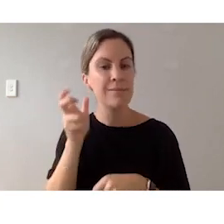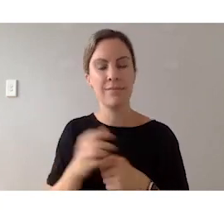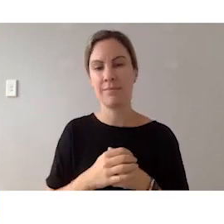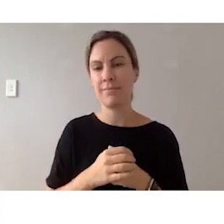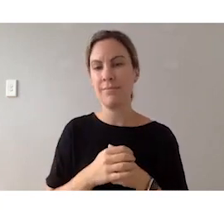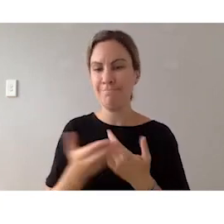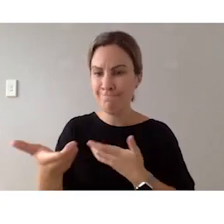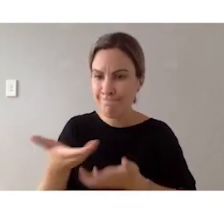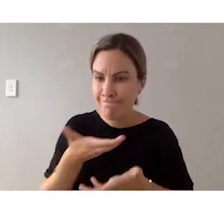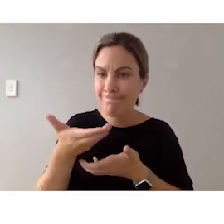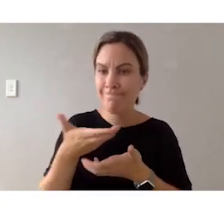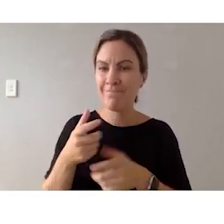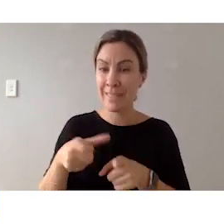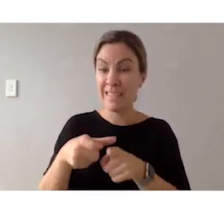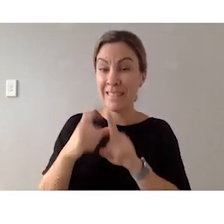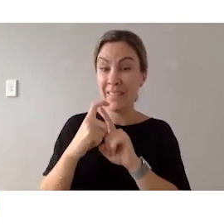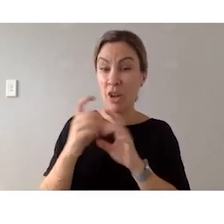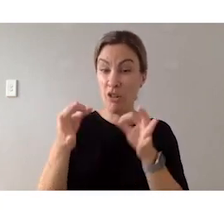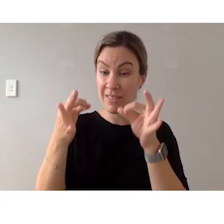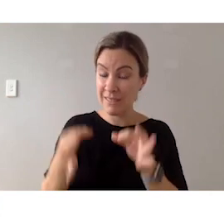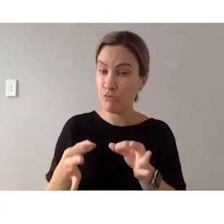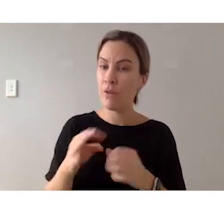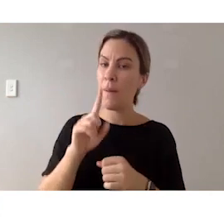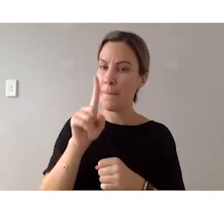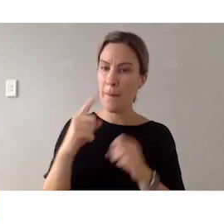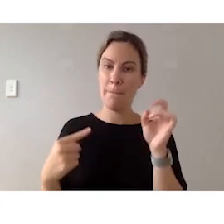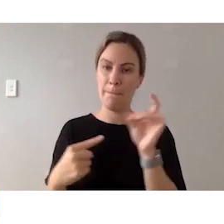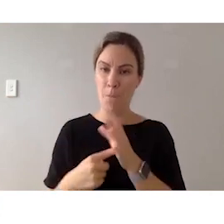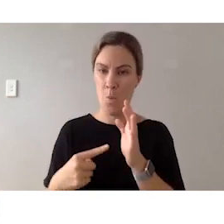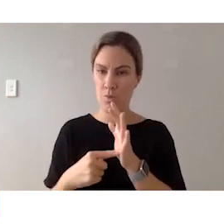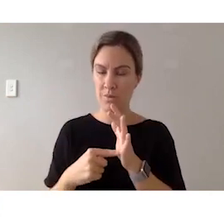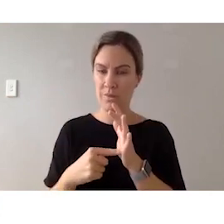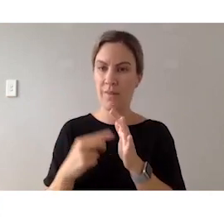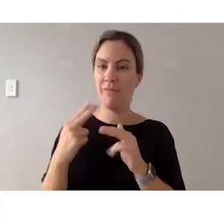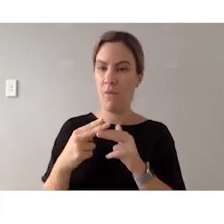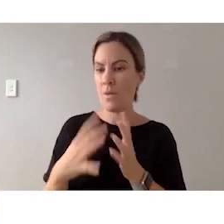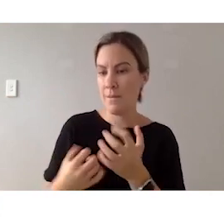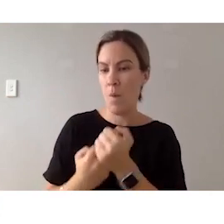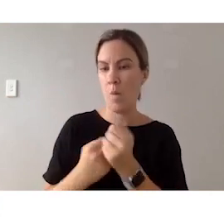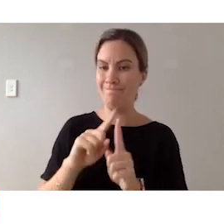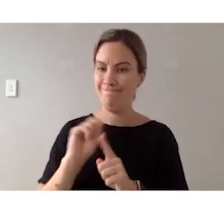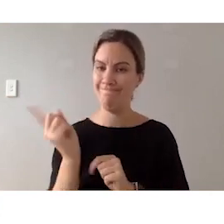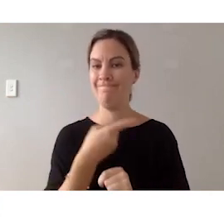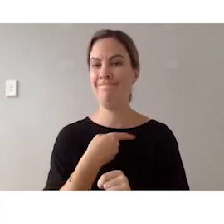are hard decisions to make now, but are important decisions that are going to support everyone. The second thing we need to do is make